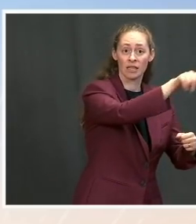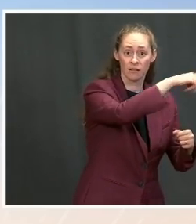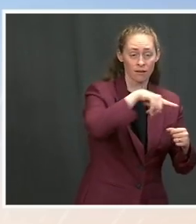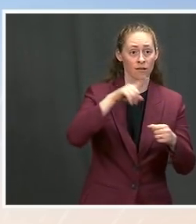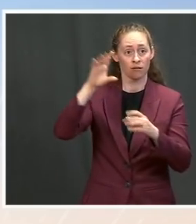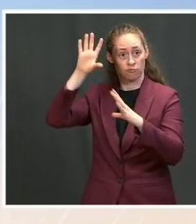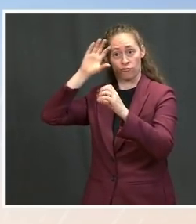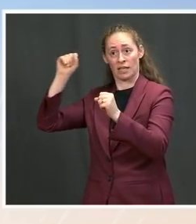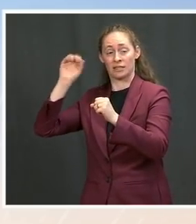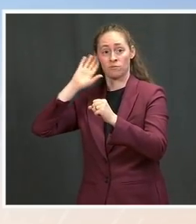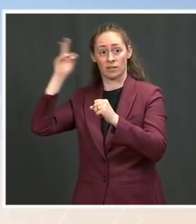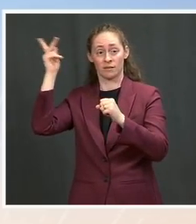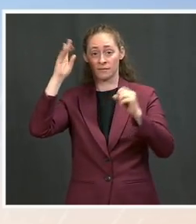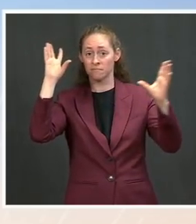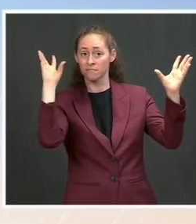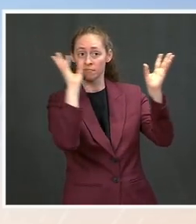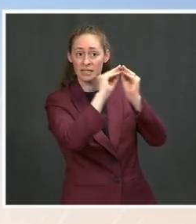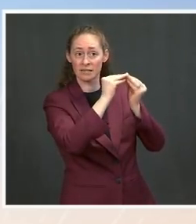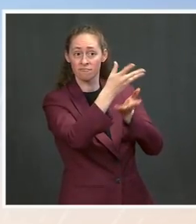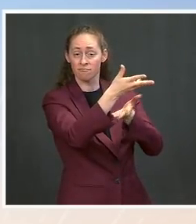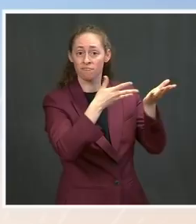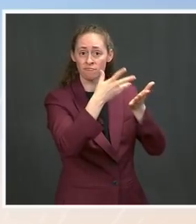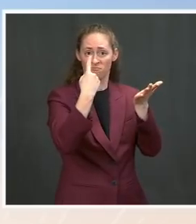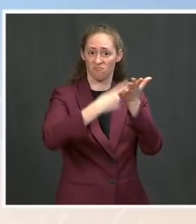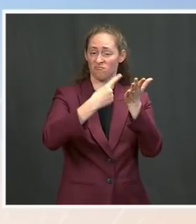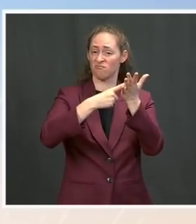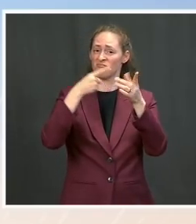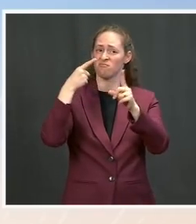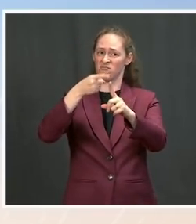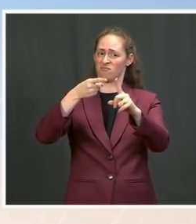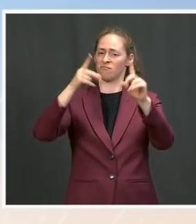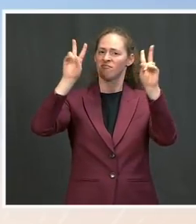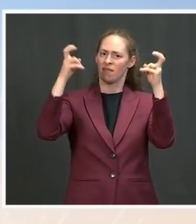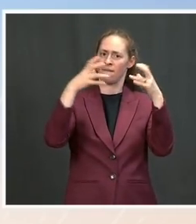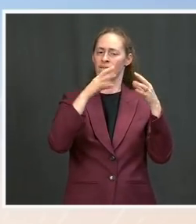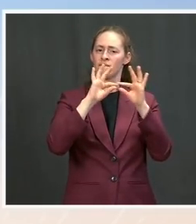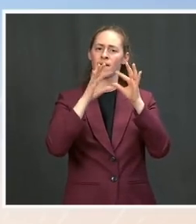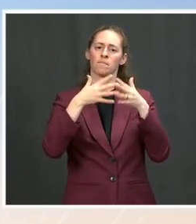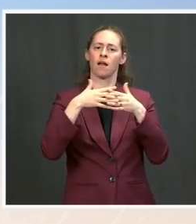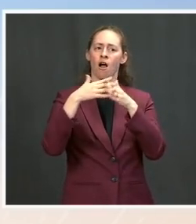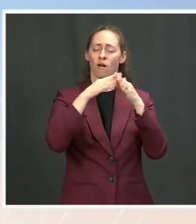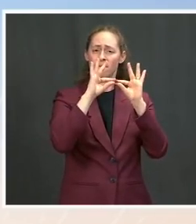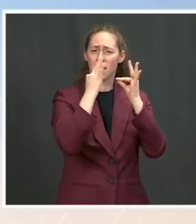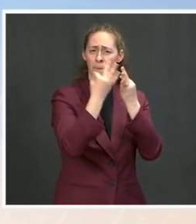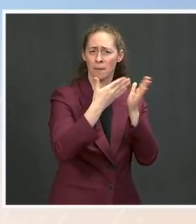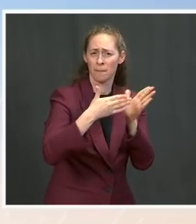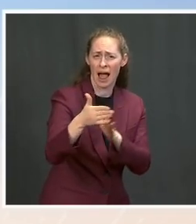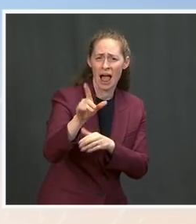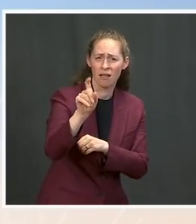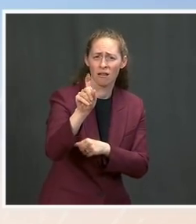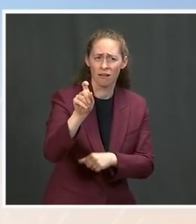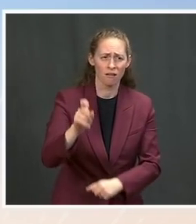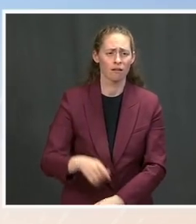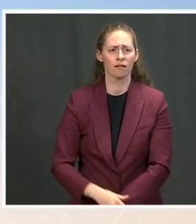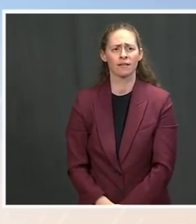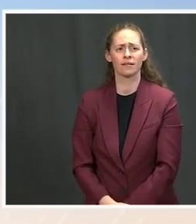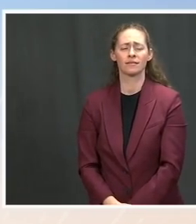Ms. Psaki: Well, this particular meeting -- I mean, there's -- there's dozens and dozens of meetings, engagements, phone calls, conversations that are happening on a regular basis